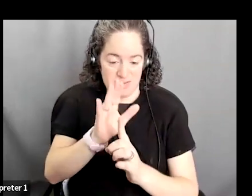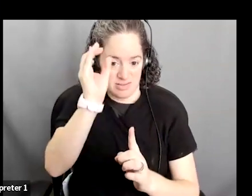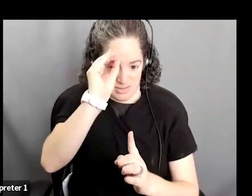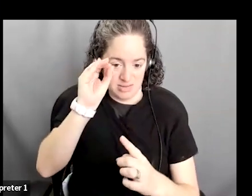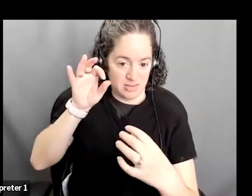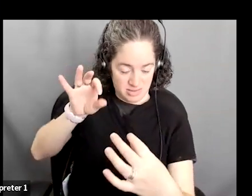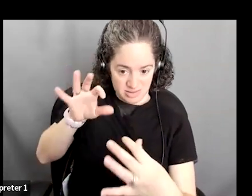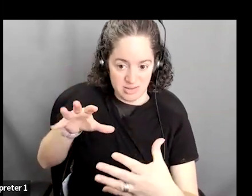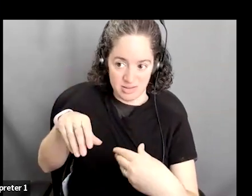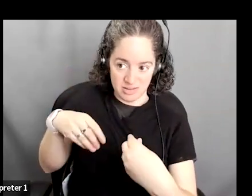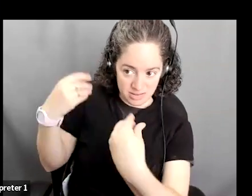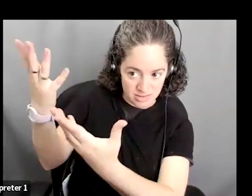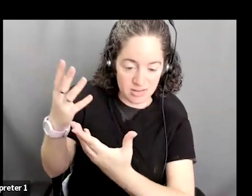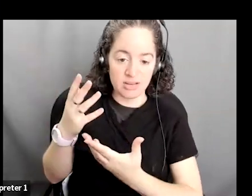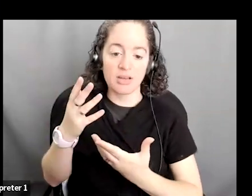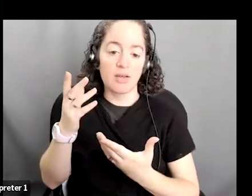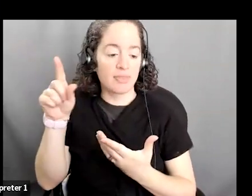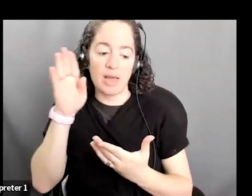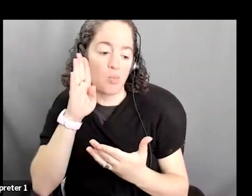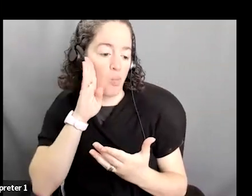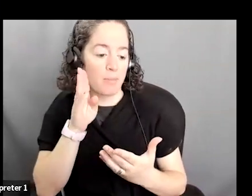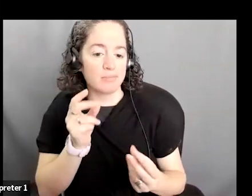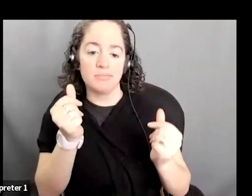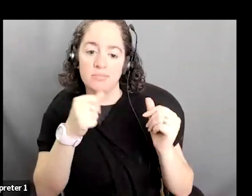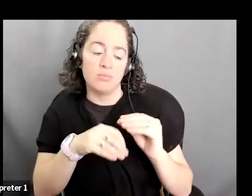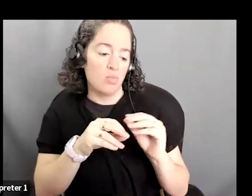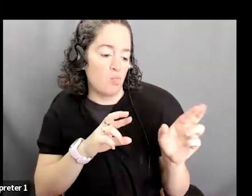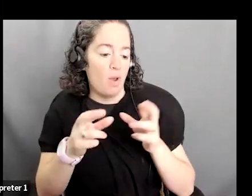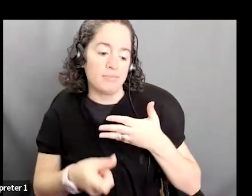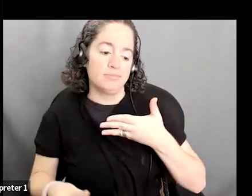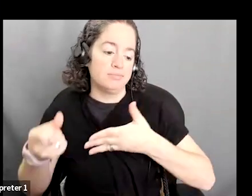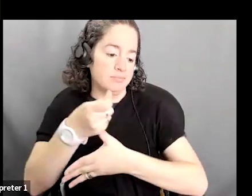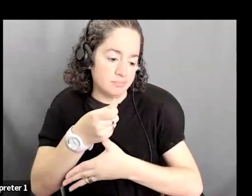the faster they're going to prioritize those fixes over other fixes.